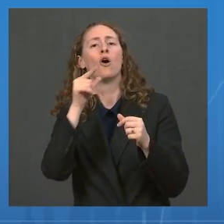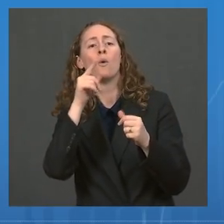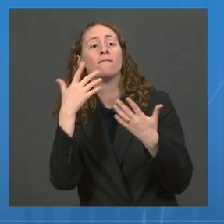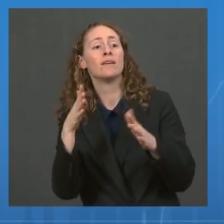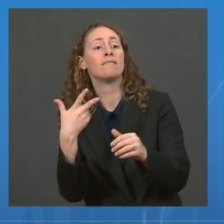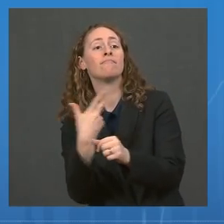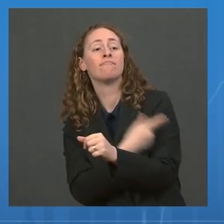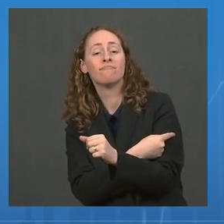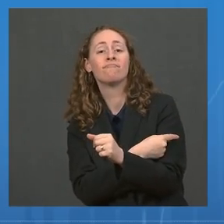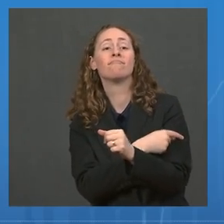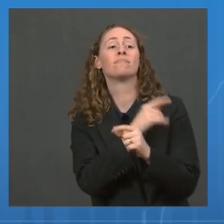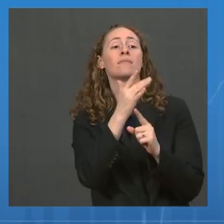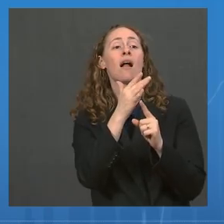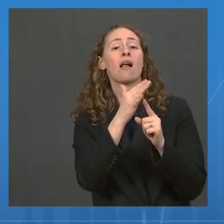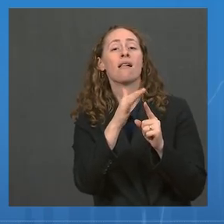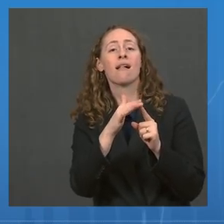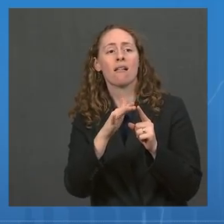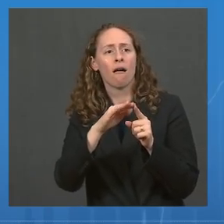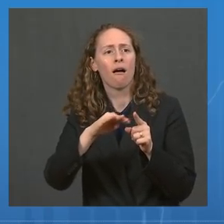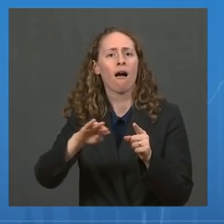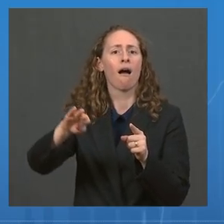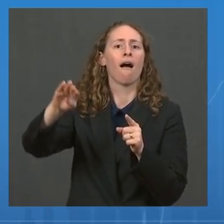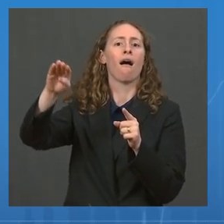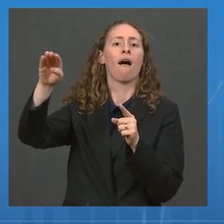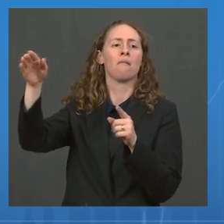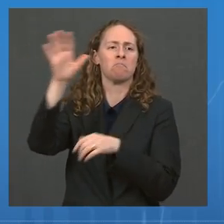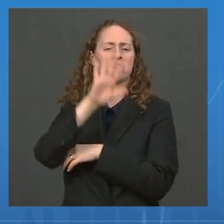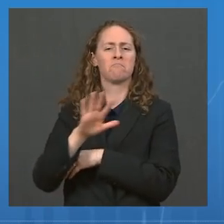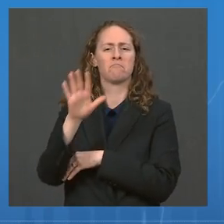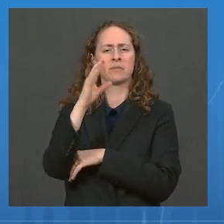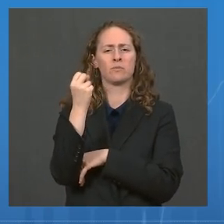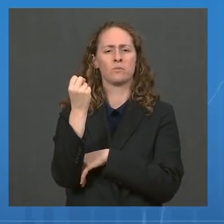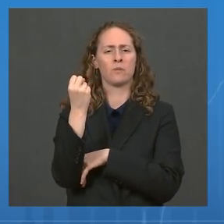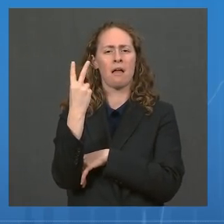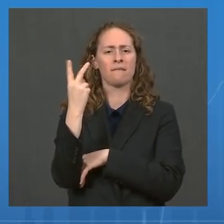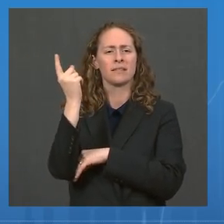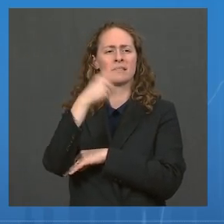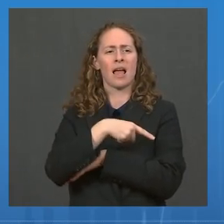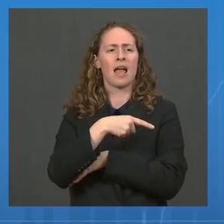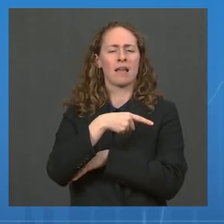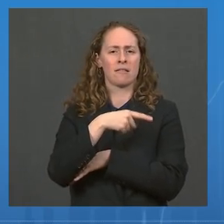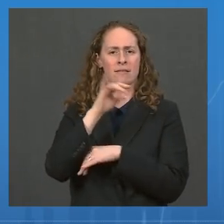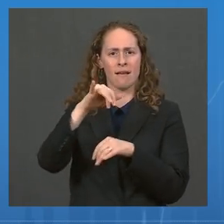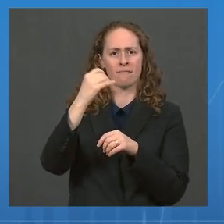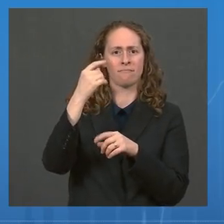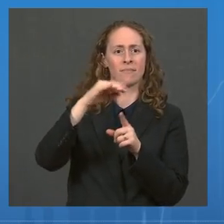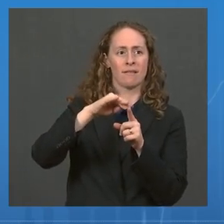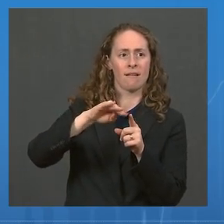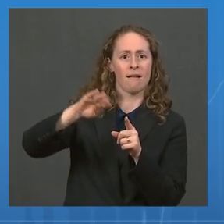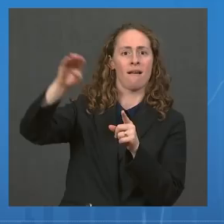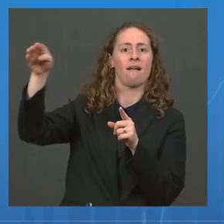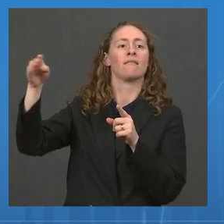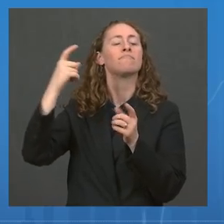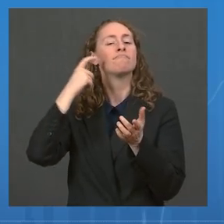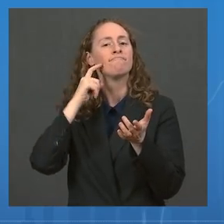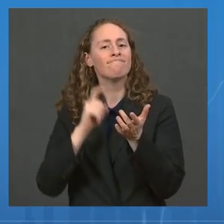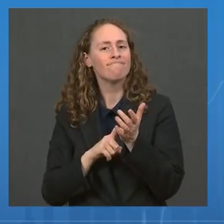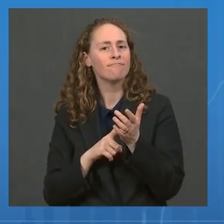somewhere around 12 days from that third-shot booster, you see an increase in protection